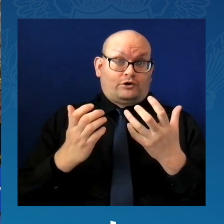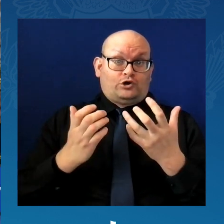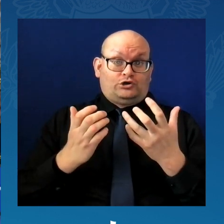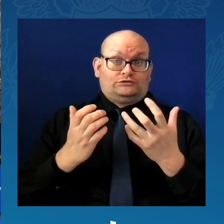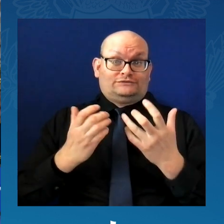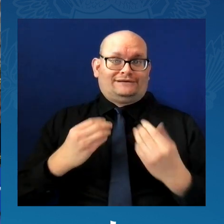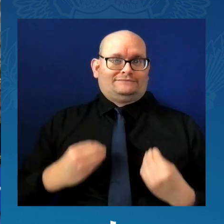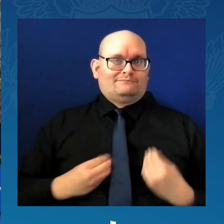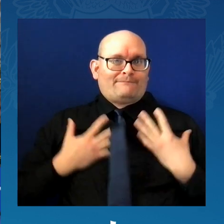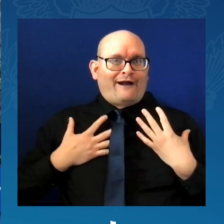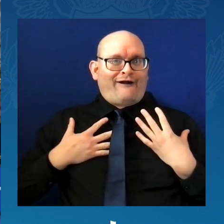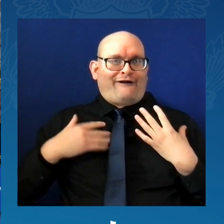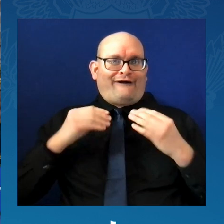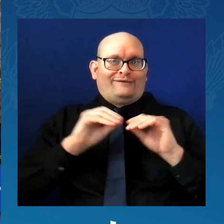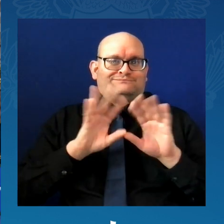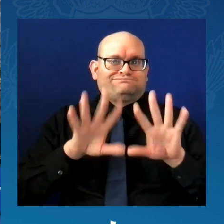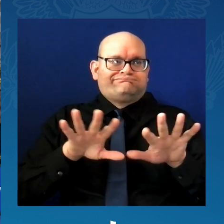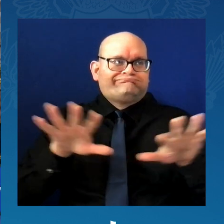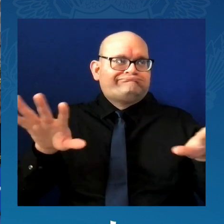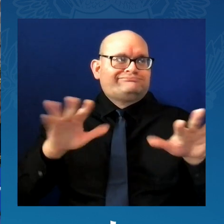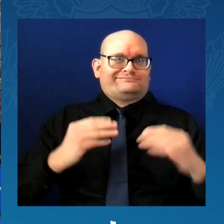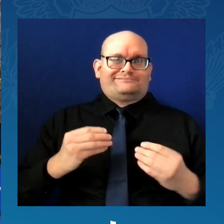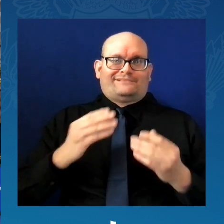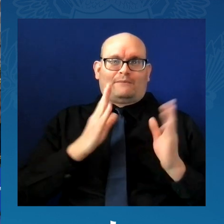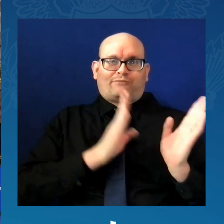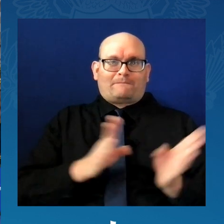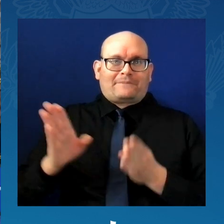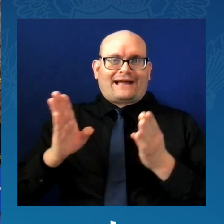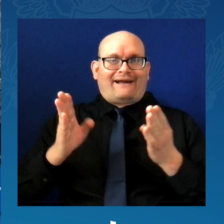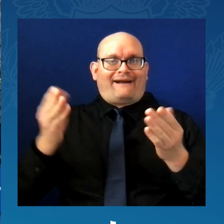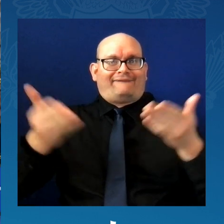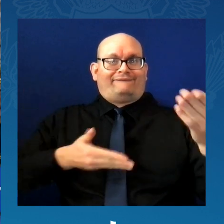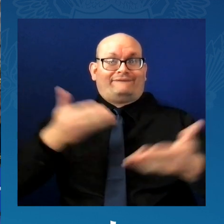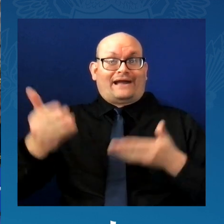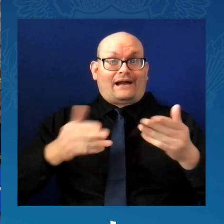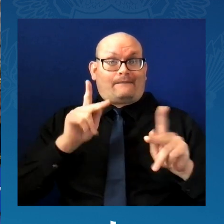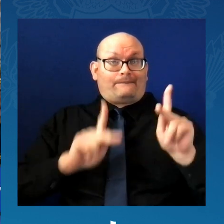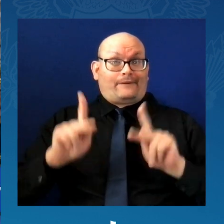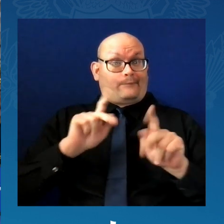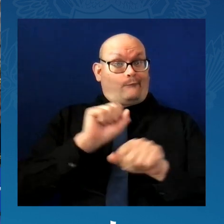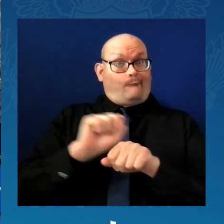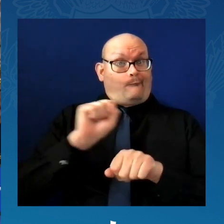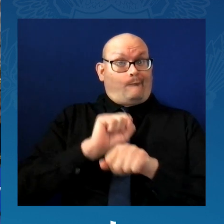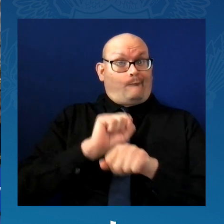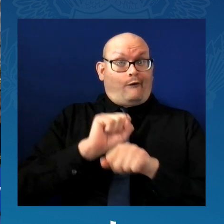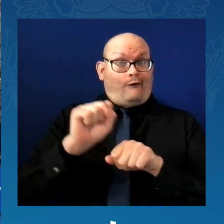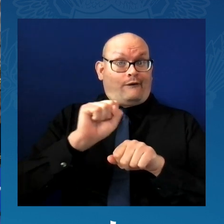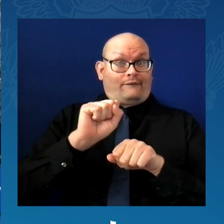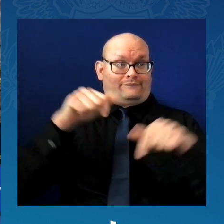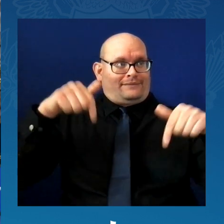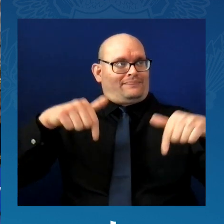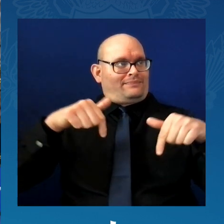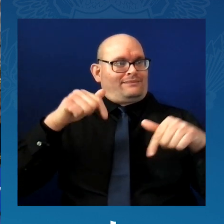and then, of course, employ. Those who have these interests and these skills and this passion.